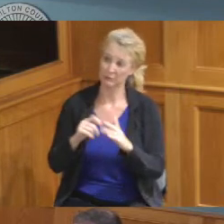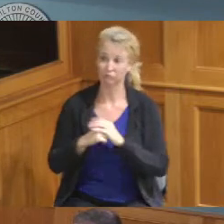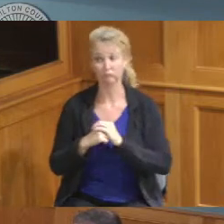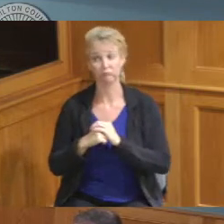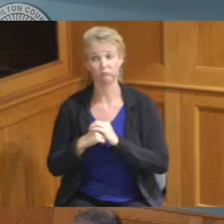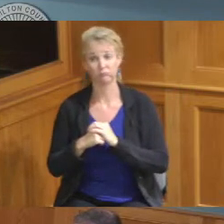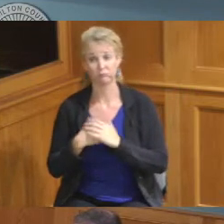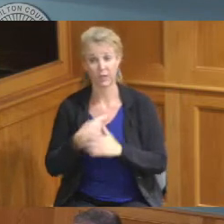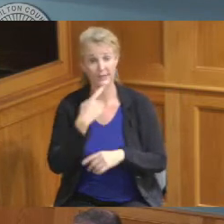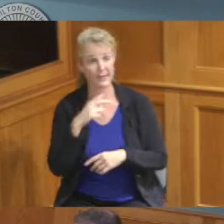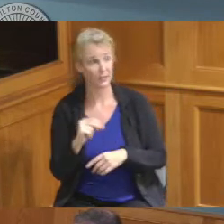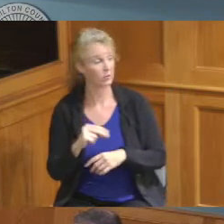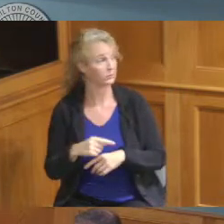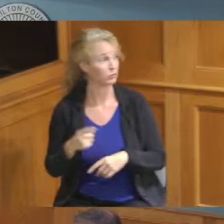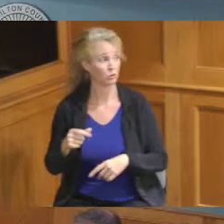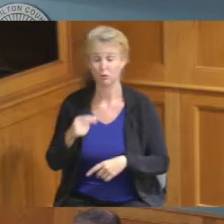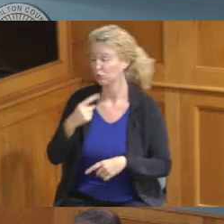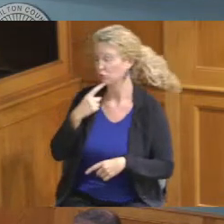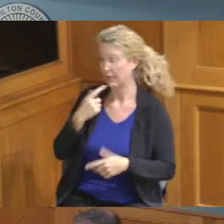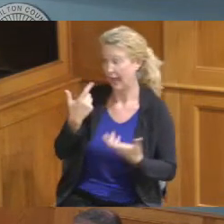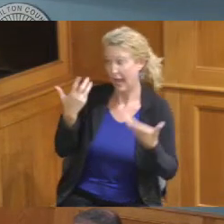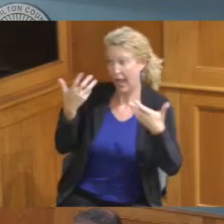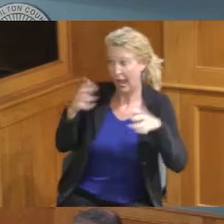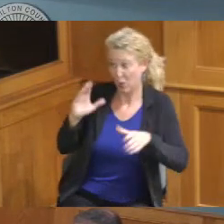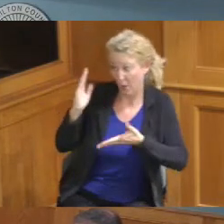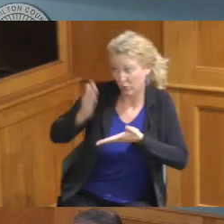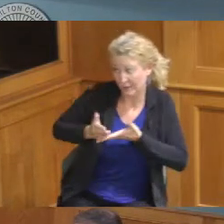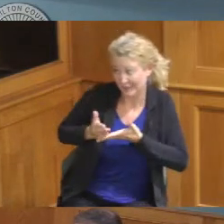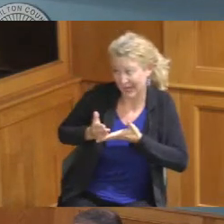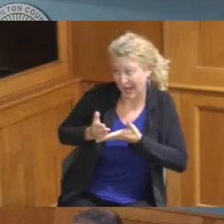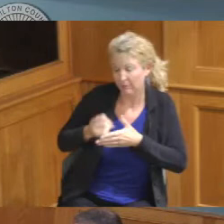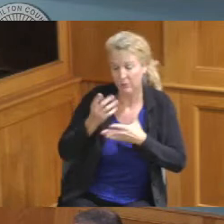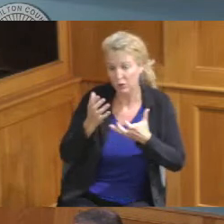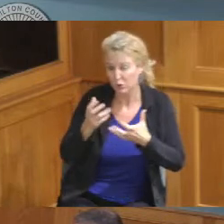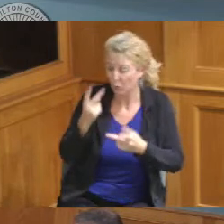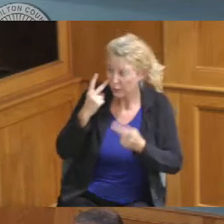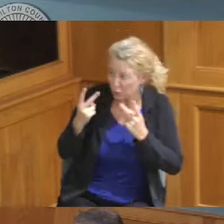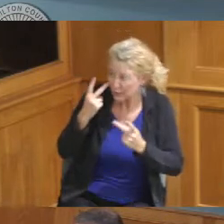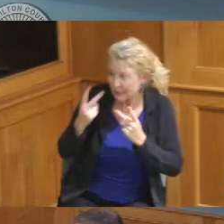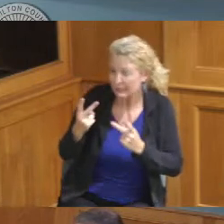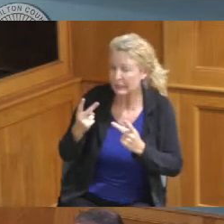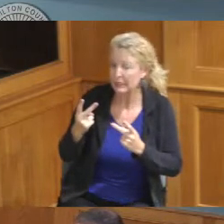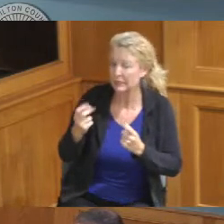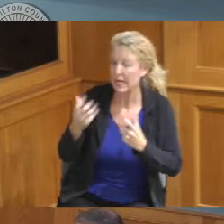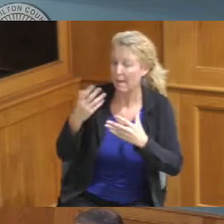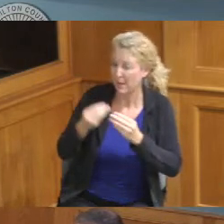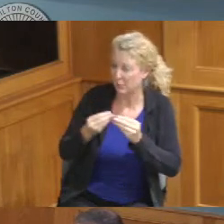no you said I don't think I want to stop that cuz you called him up to see what the date was yeah